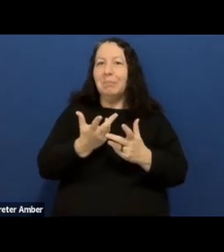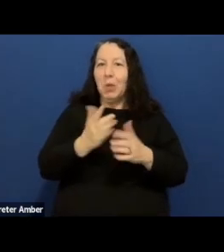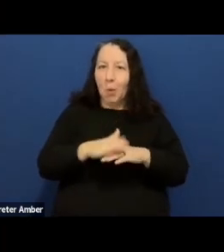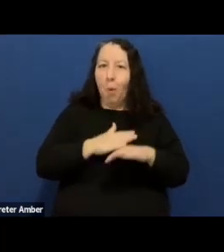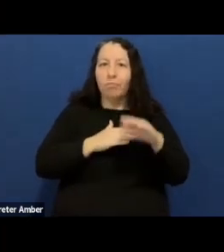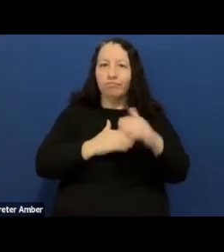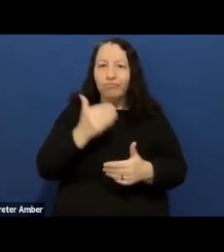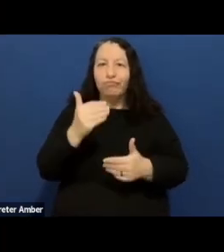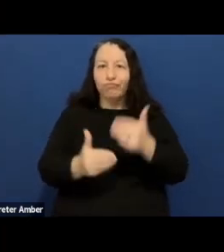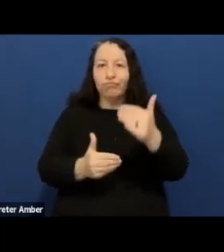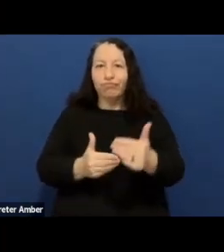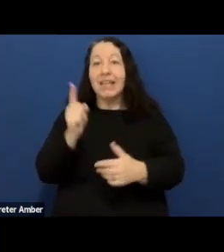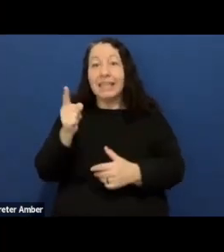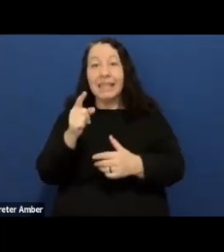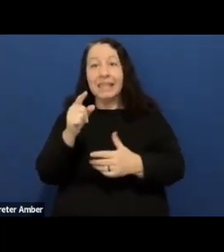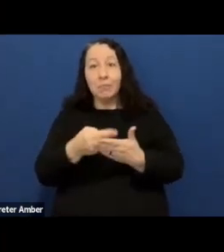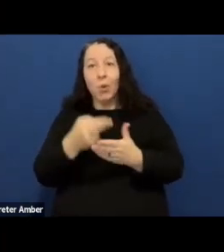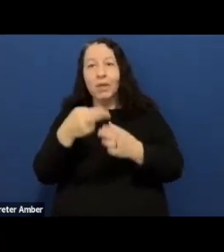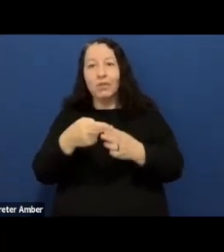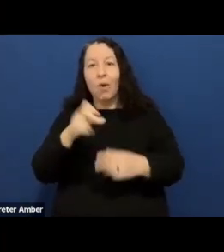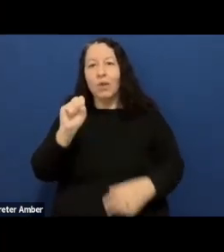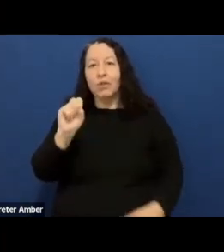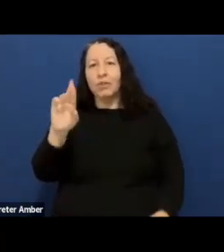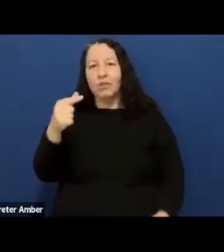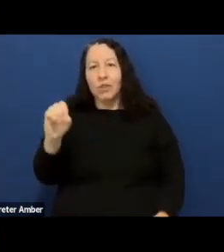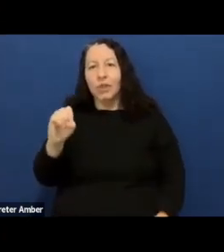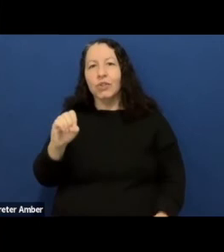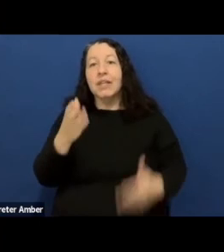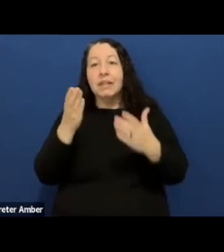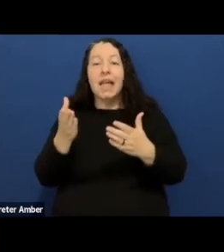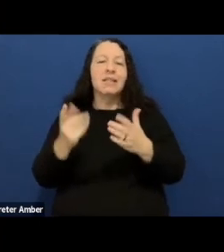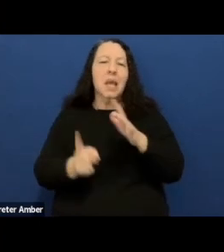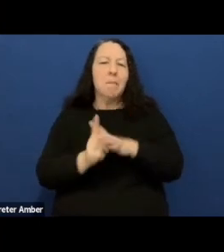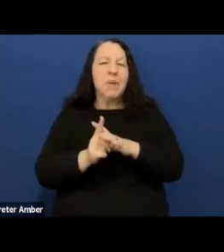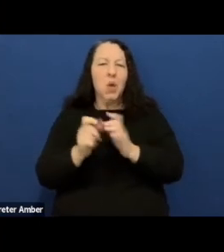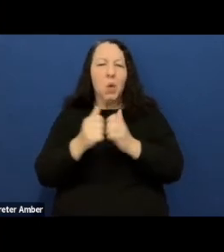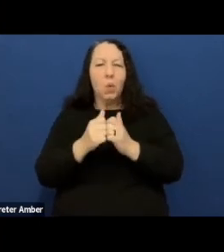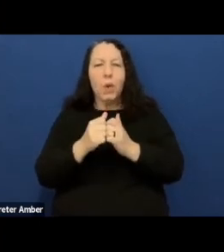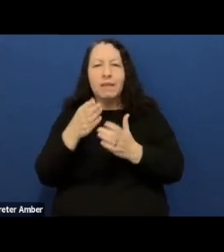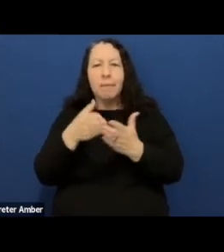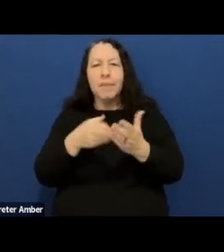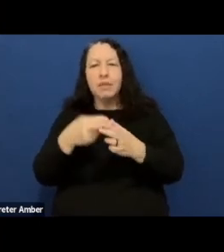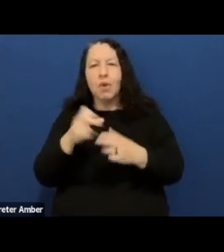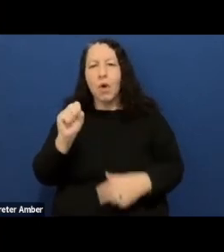to pace myself. This is called Surge. Here they appear with a piece called